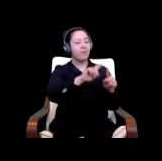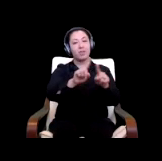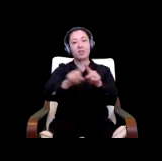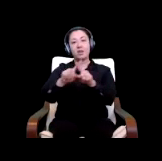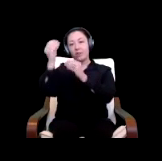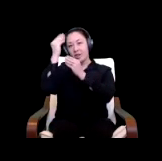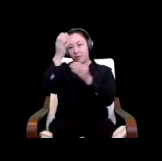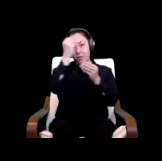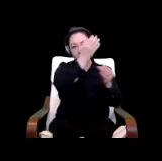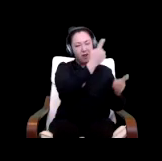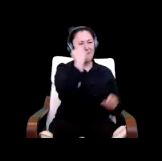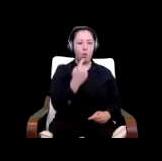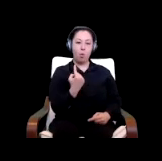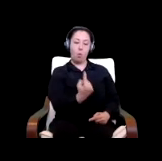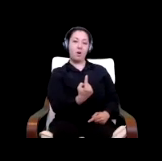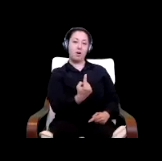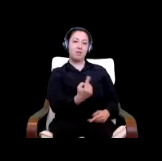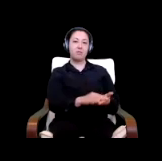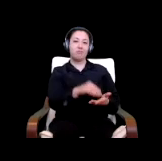specific student.